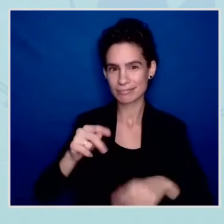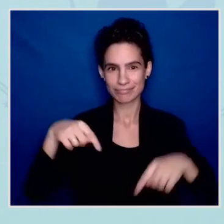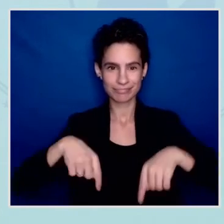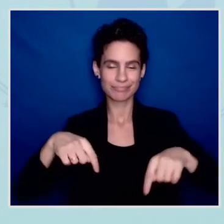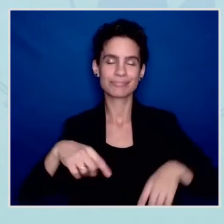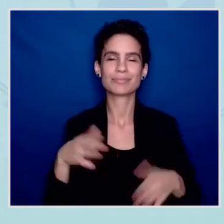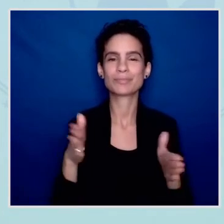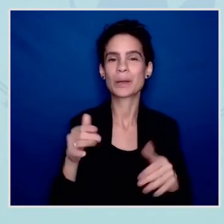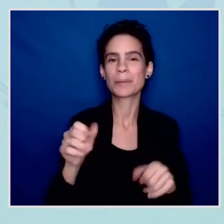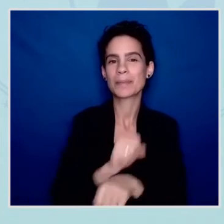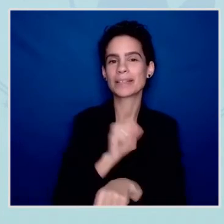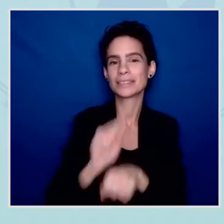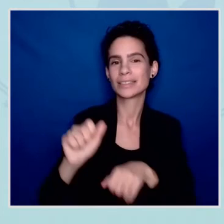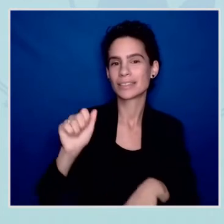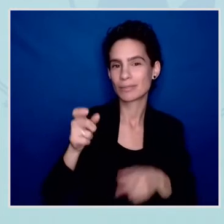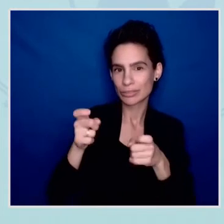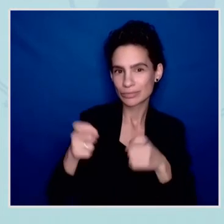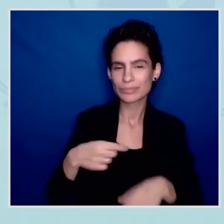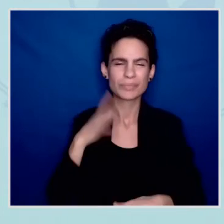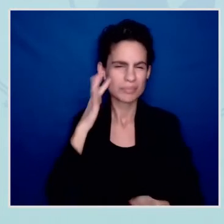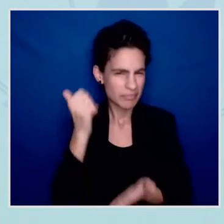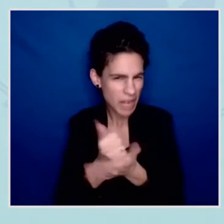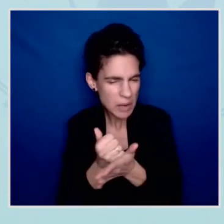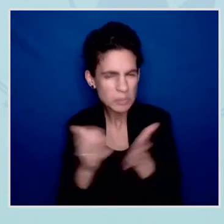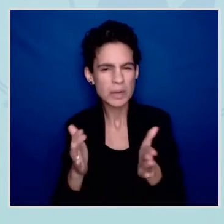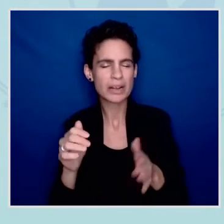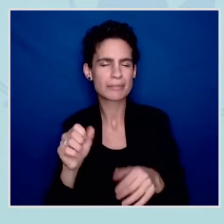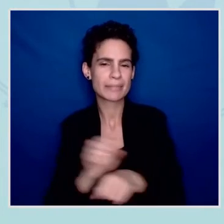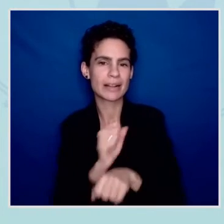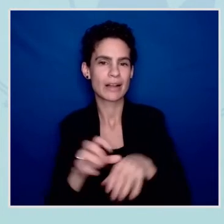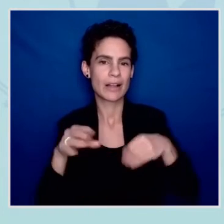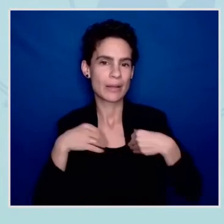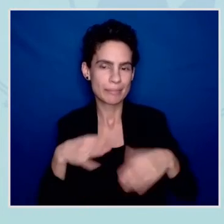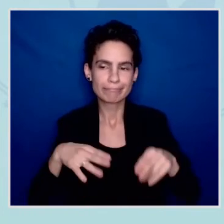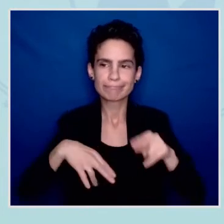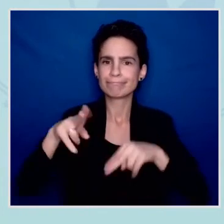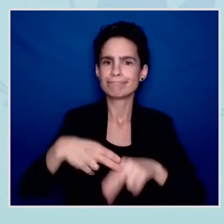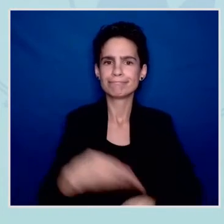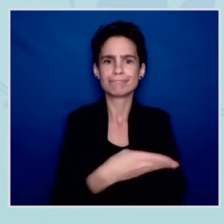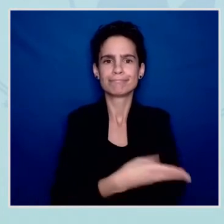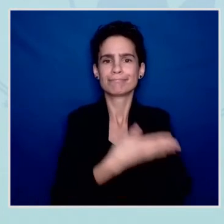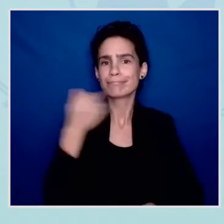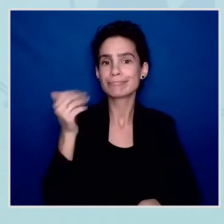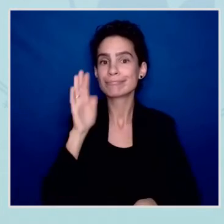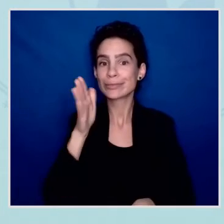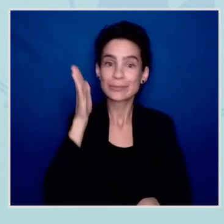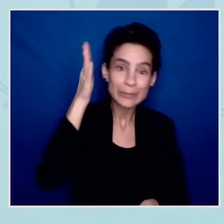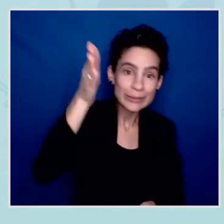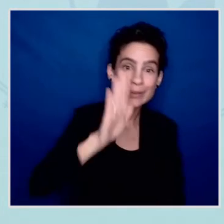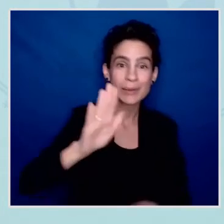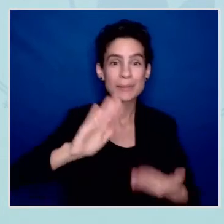ALL OF THE NEW STARTUPS THAT WILL LEAD US TO RECOVERY. I AM EXCITED TO GET TO WORK WITH THE INCREDIBLE MISSION DRIVEN CIVIL SERVANTS AT THE